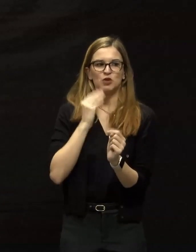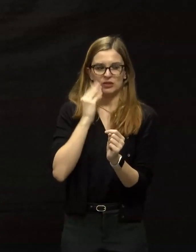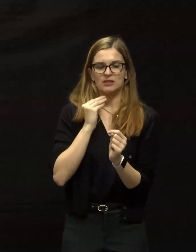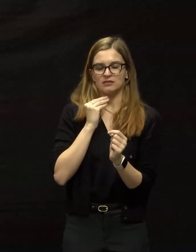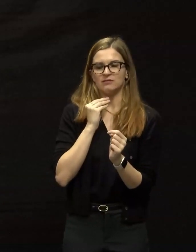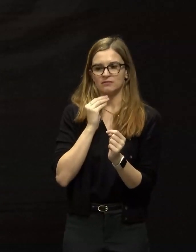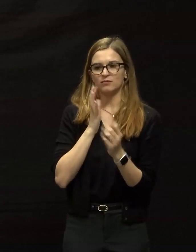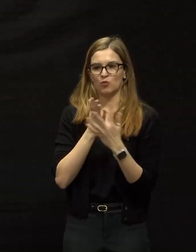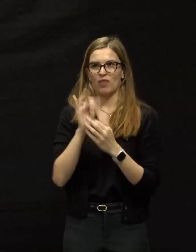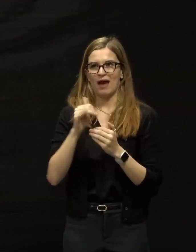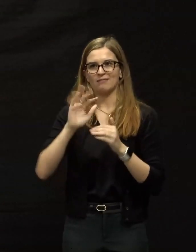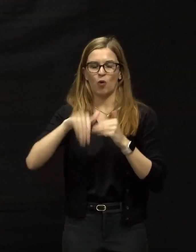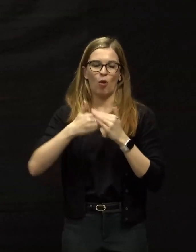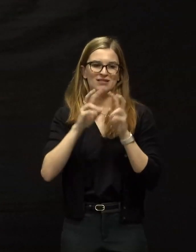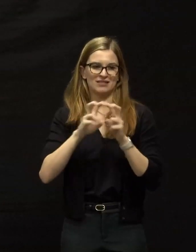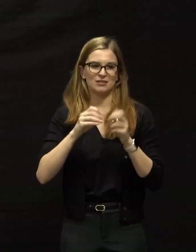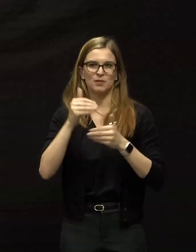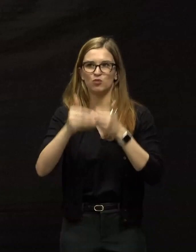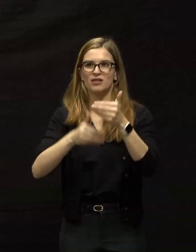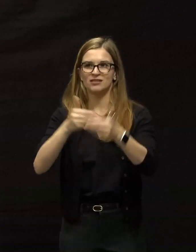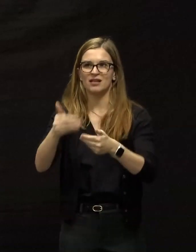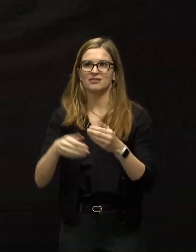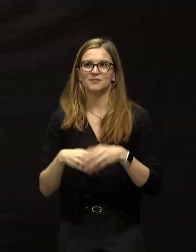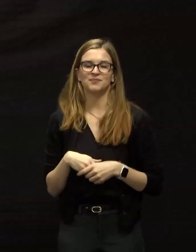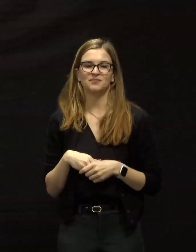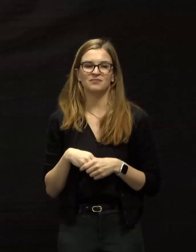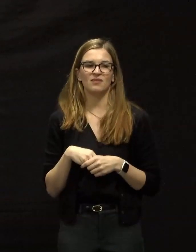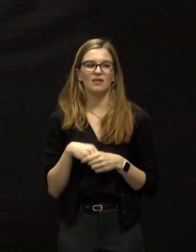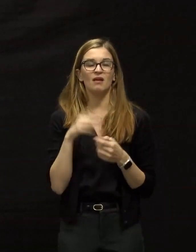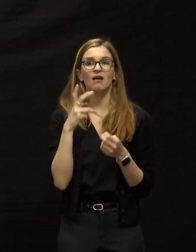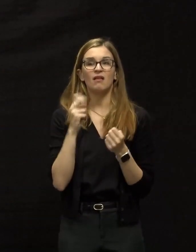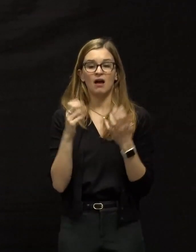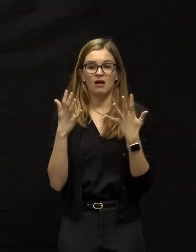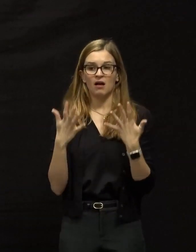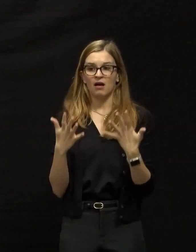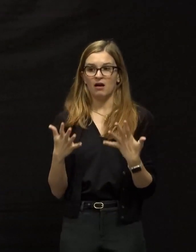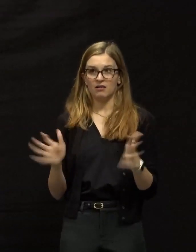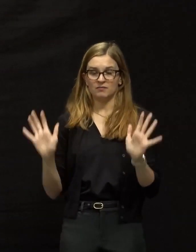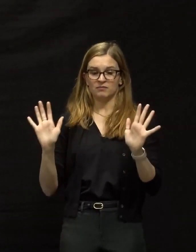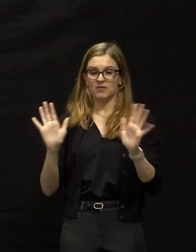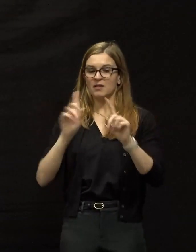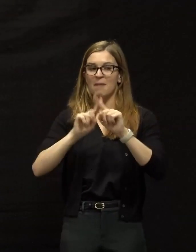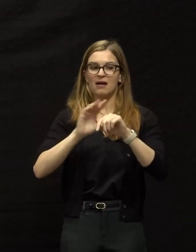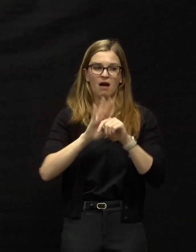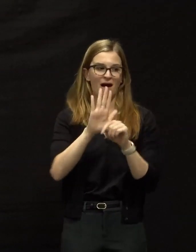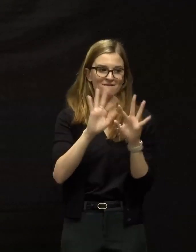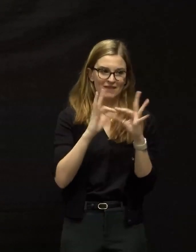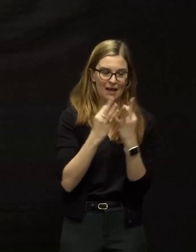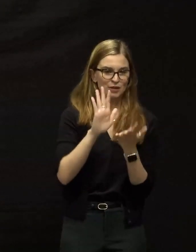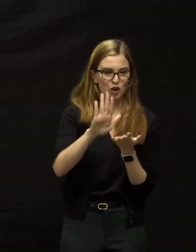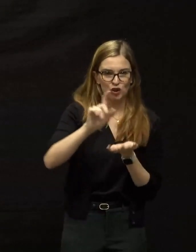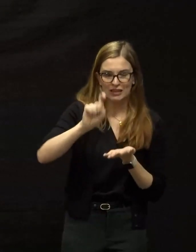and this way we can better understand their experience too. So that's a part of the assessment process. But once all of that is finished,